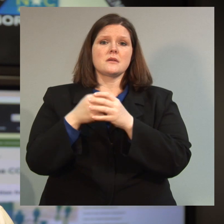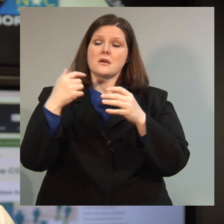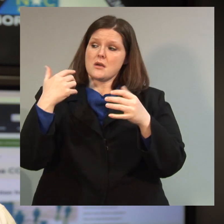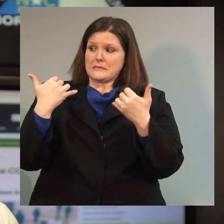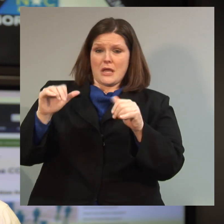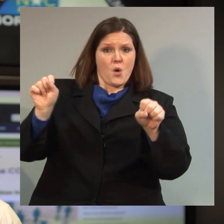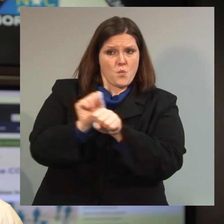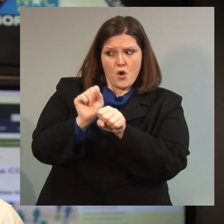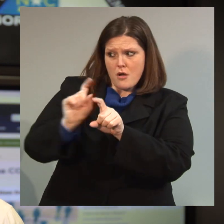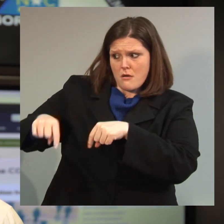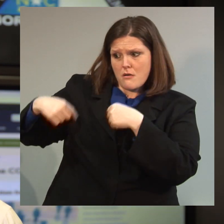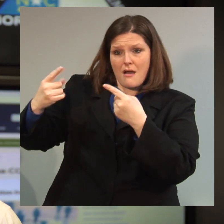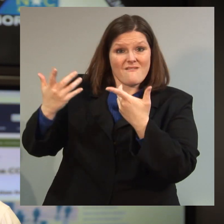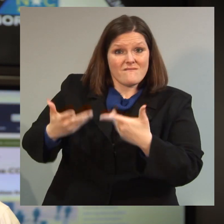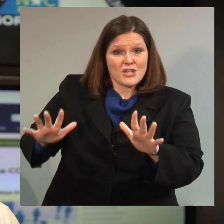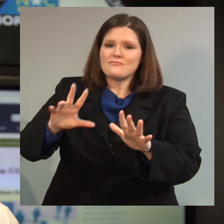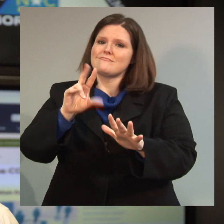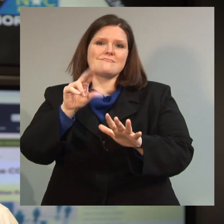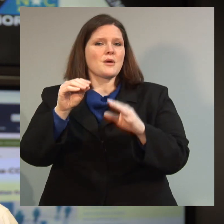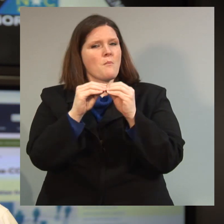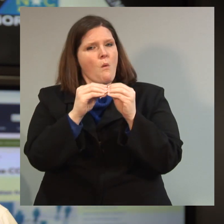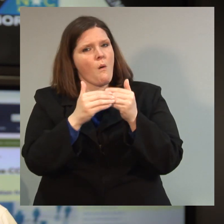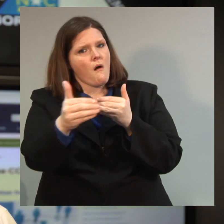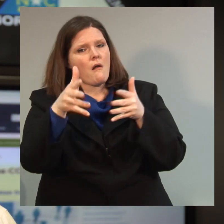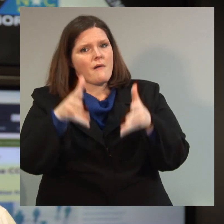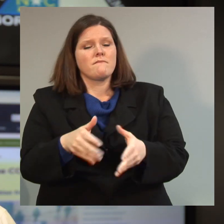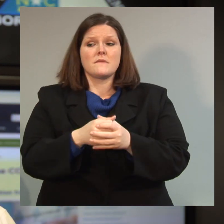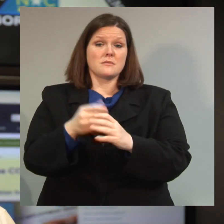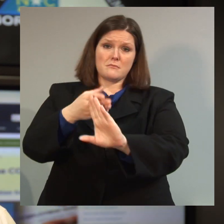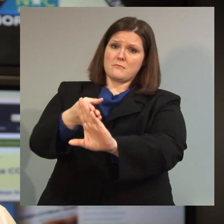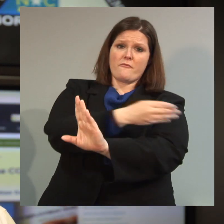Even before the pandemic, the behavioral health and IDD safety-net was stretched.